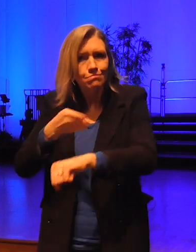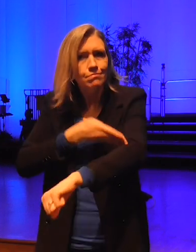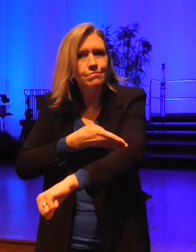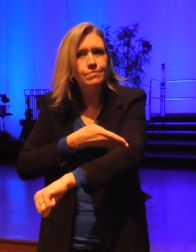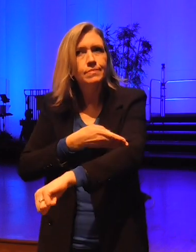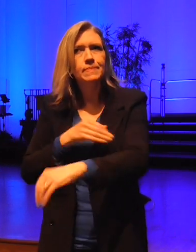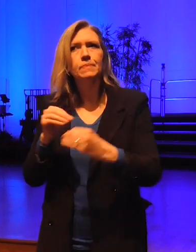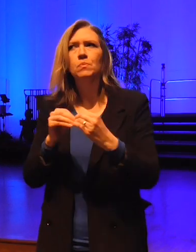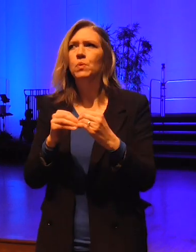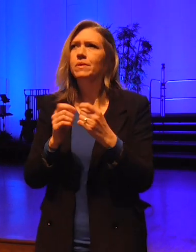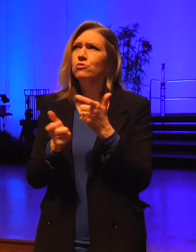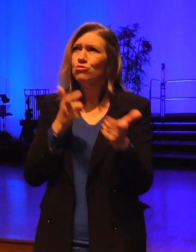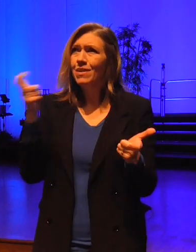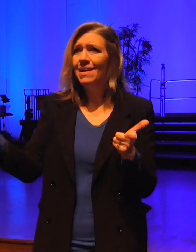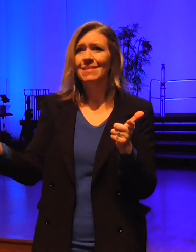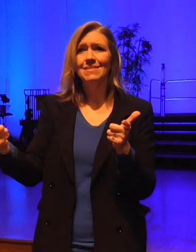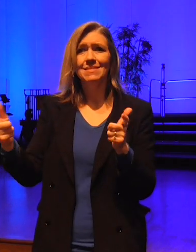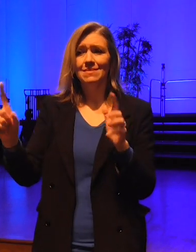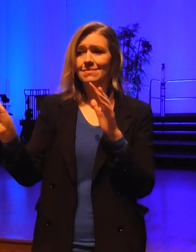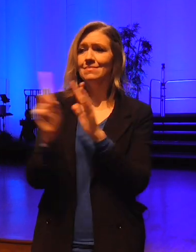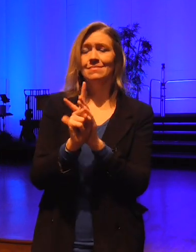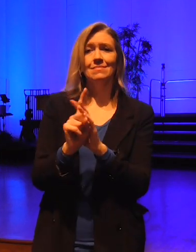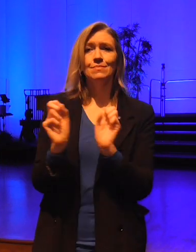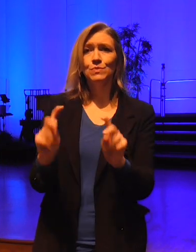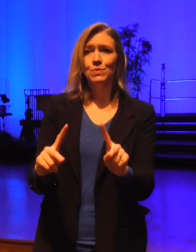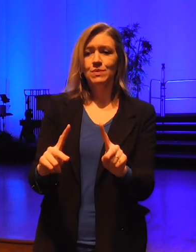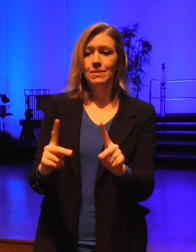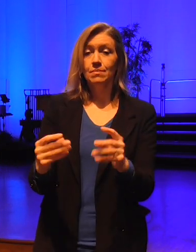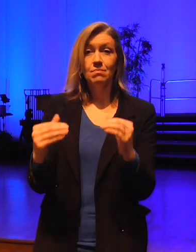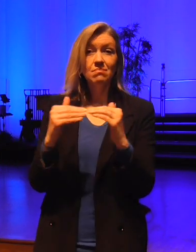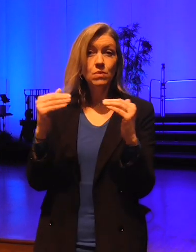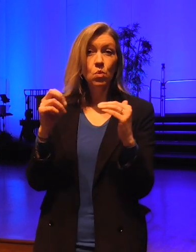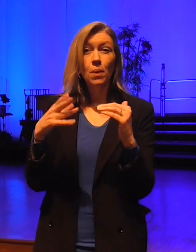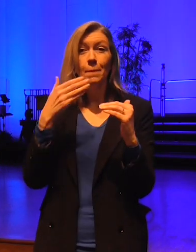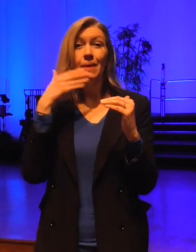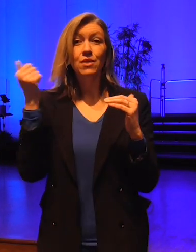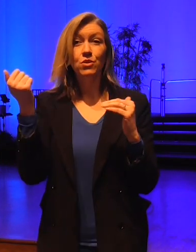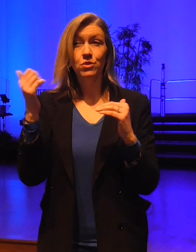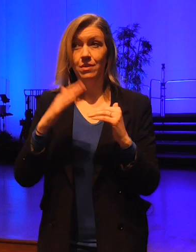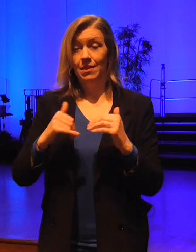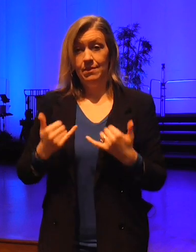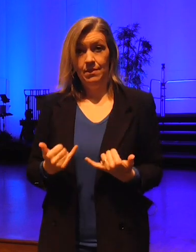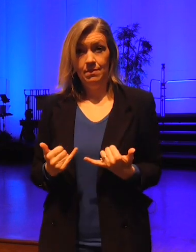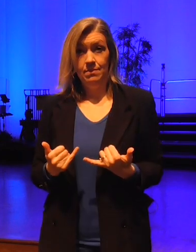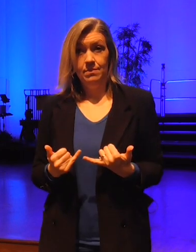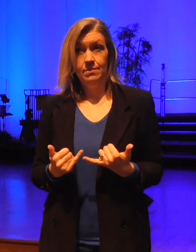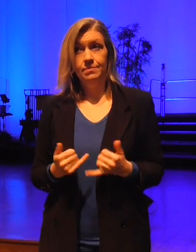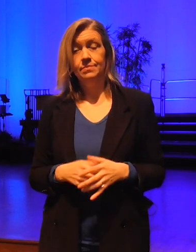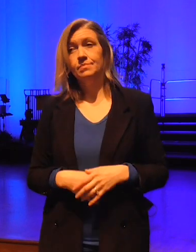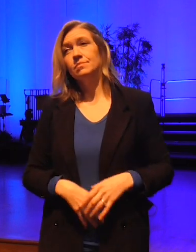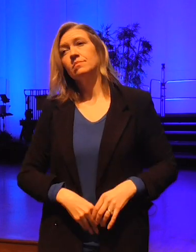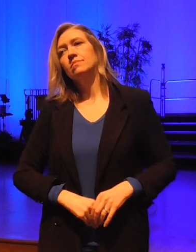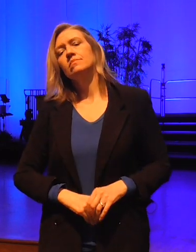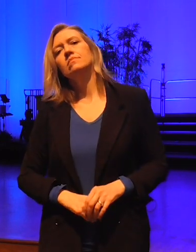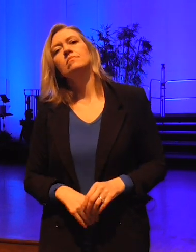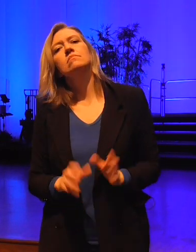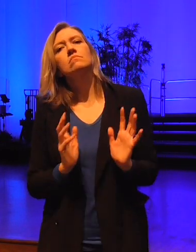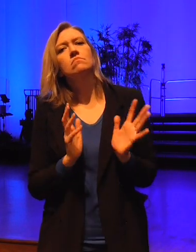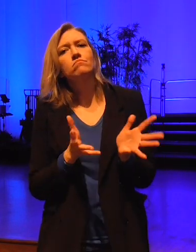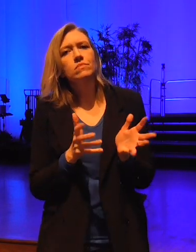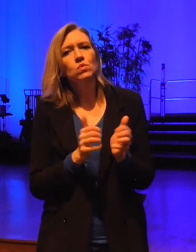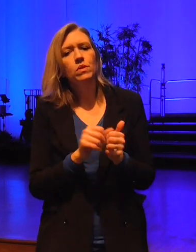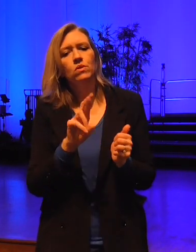is equal to or better than what has been talking with Roger teal now many years ago about moving